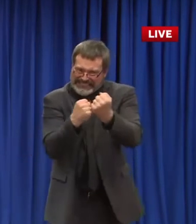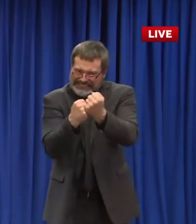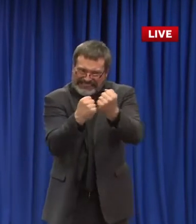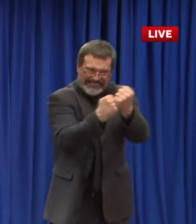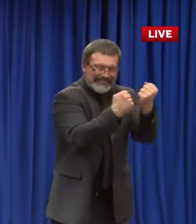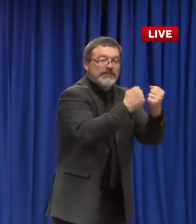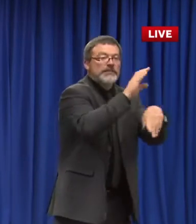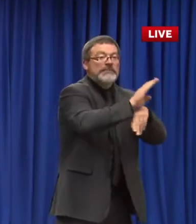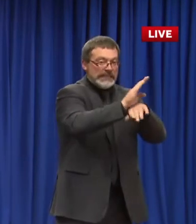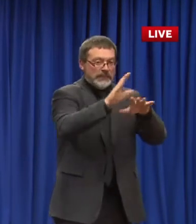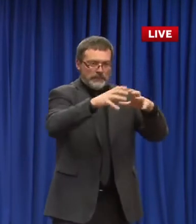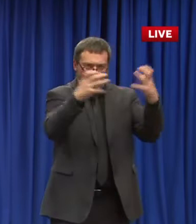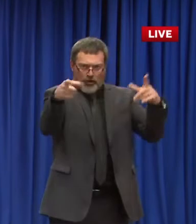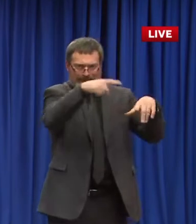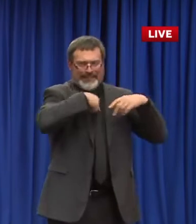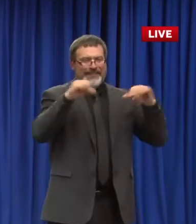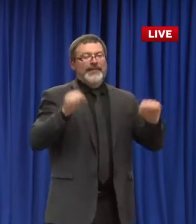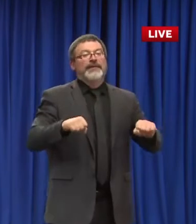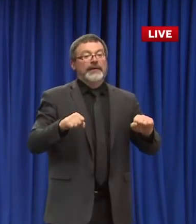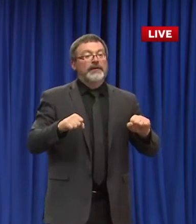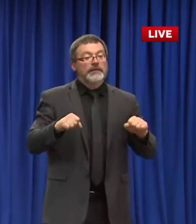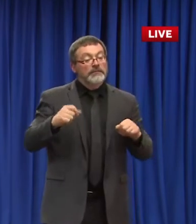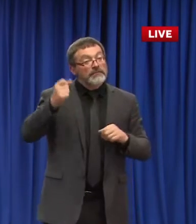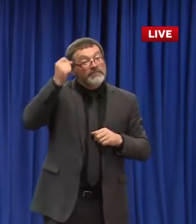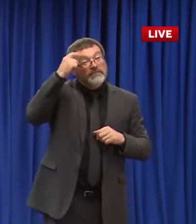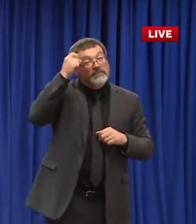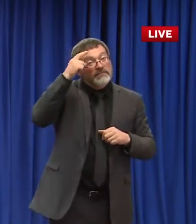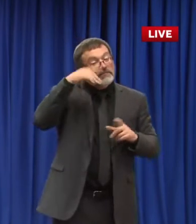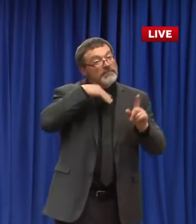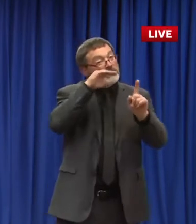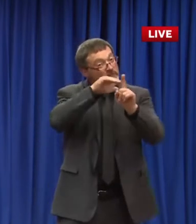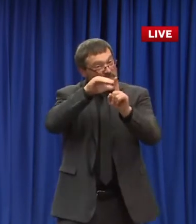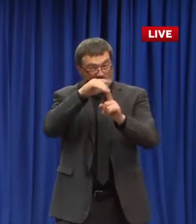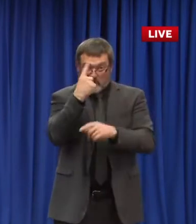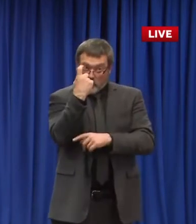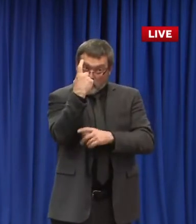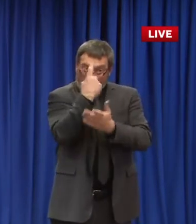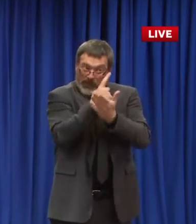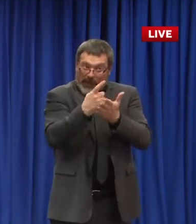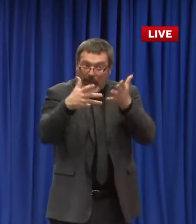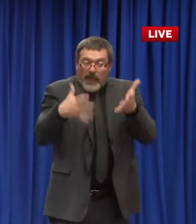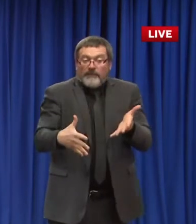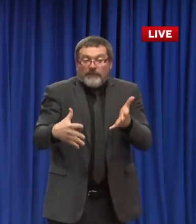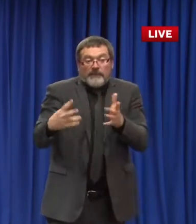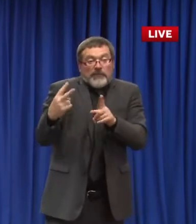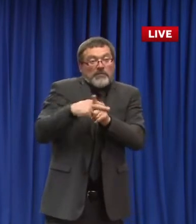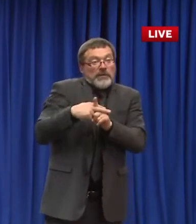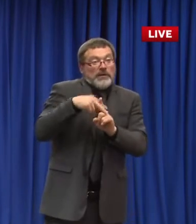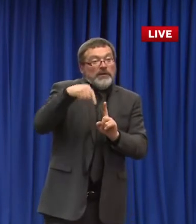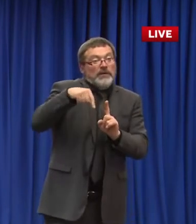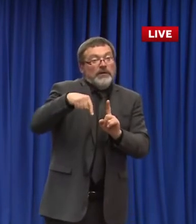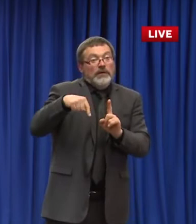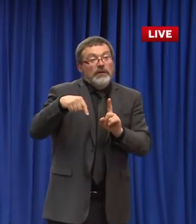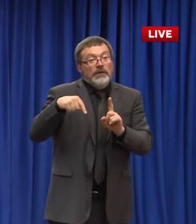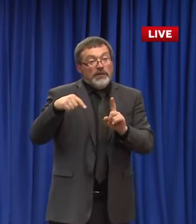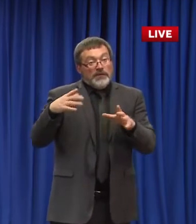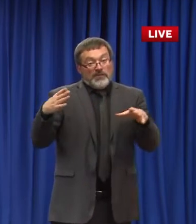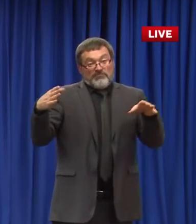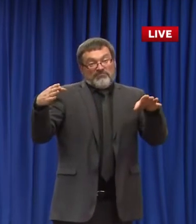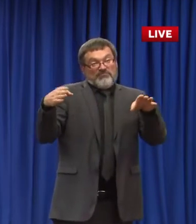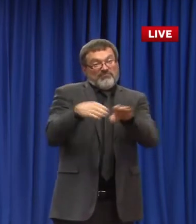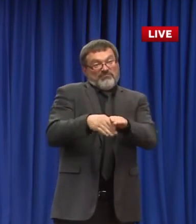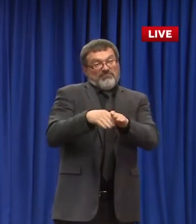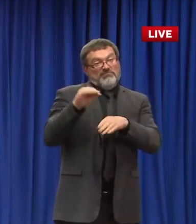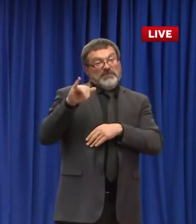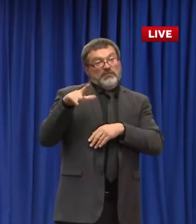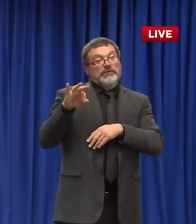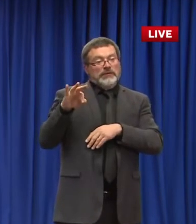WE JUST WANT TO MAKE SURE THEY HAVE AS MUCH ECONOMIC OPPORTUNITY AS POSSIBLE THE ONE MORE WEEK FOR THE APP FOR THE PRE GRANT APPLICATION PROCESS, THEN WE’LL BE A FORMAL GRANT